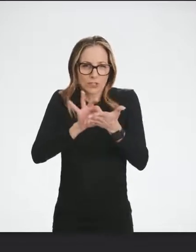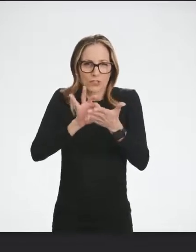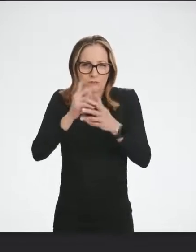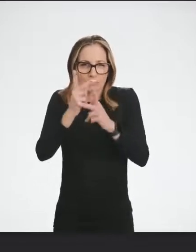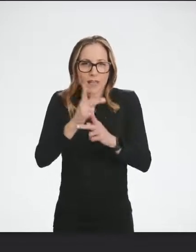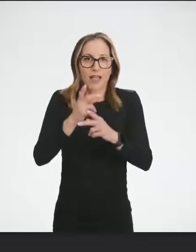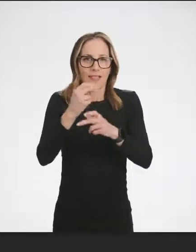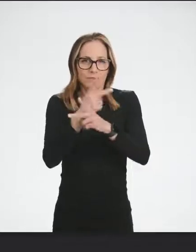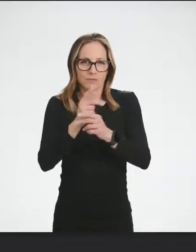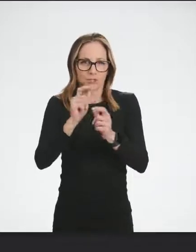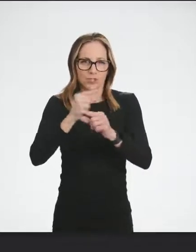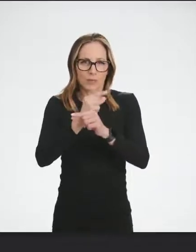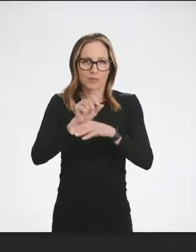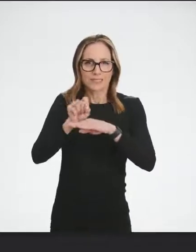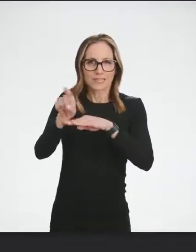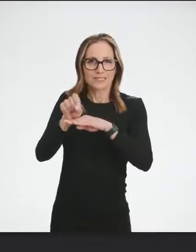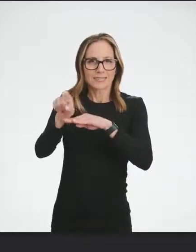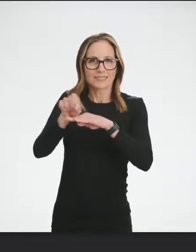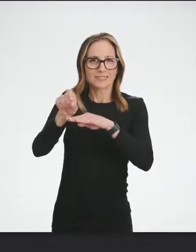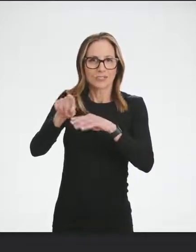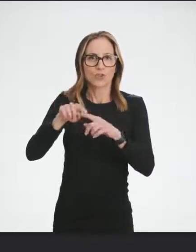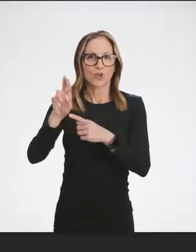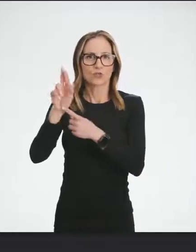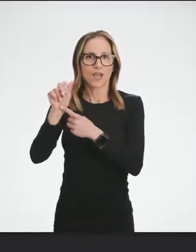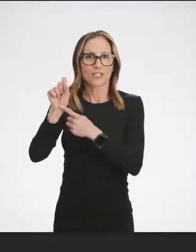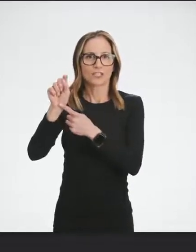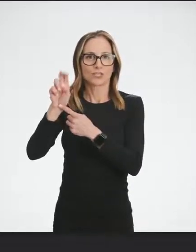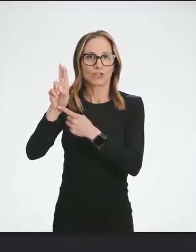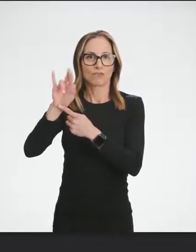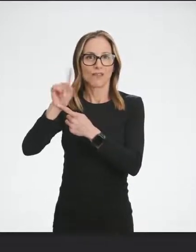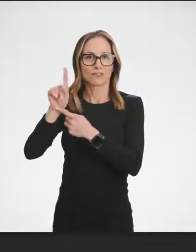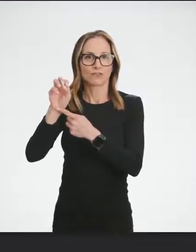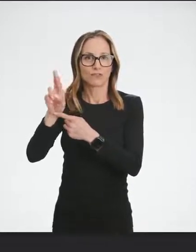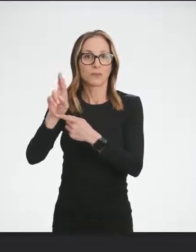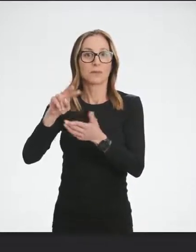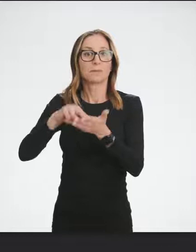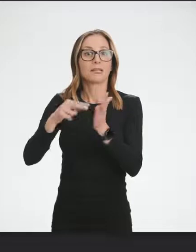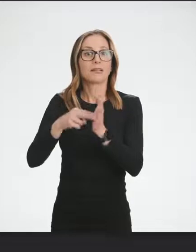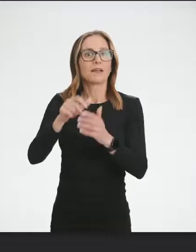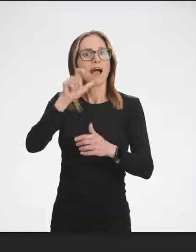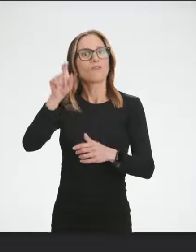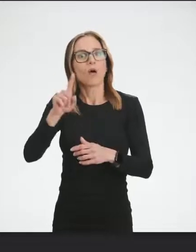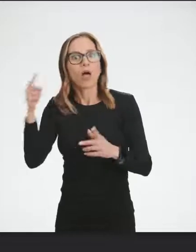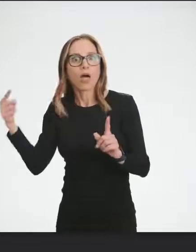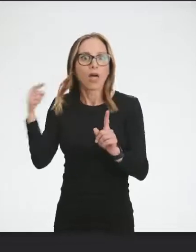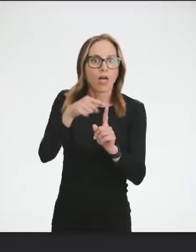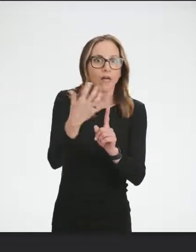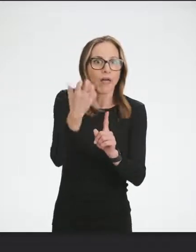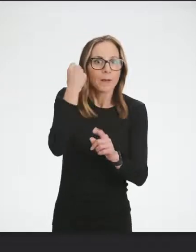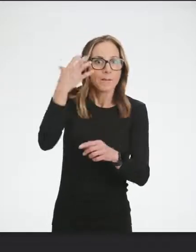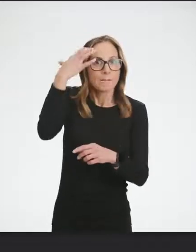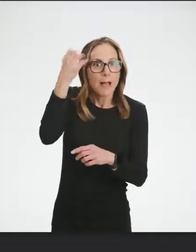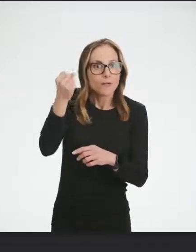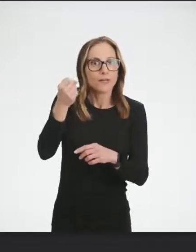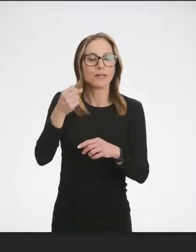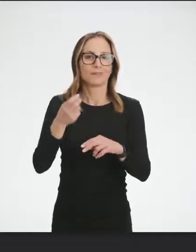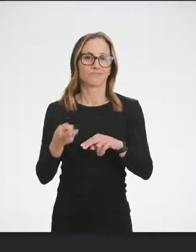the actual geometry to be sent directly to the rasterizer, avoiding a trip to device memory and increasing performance.